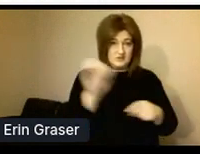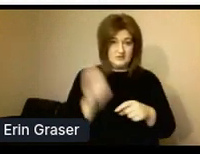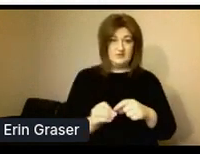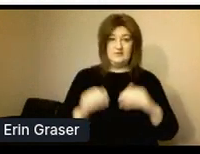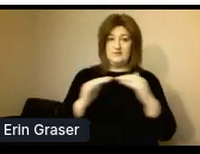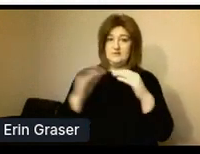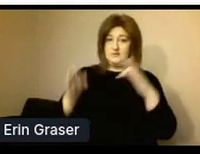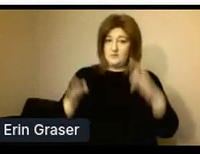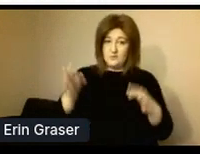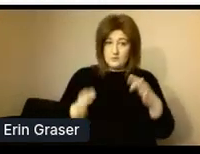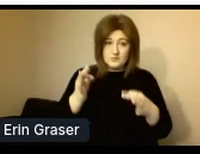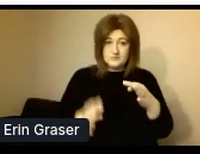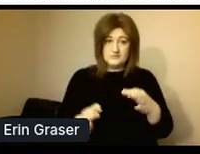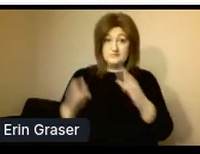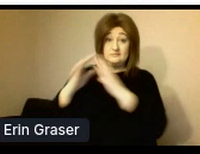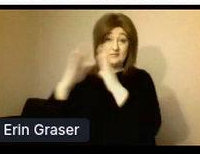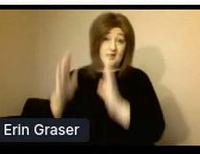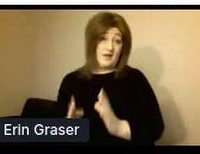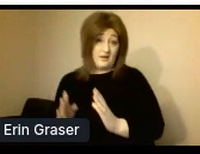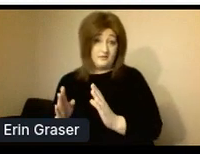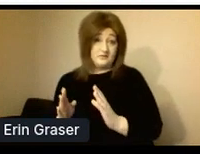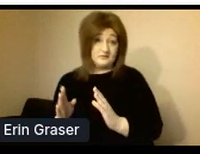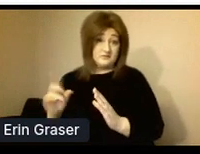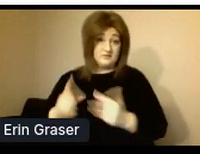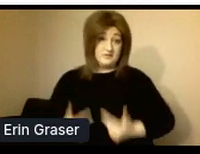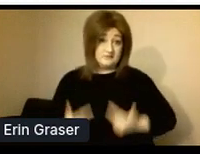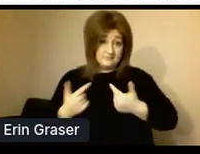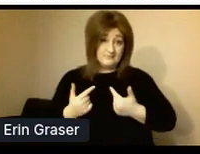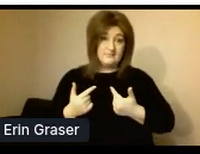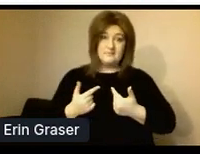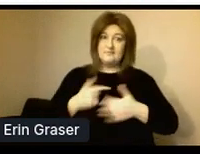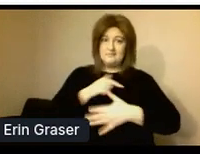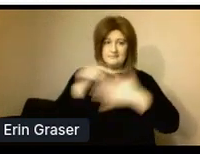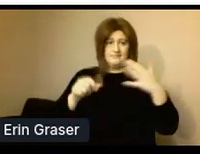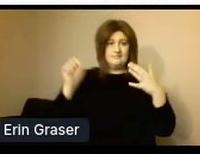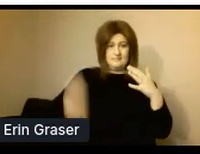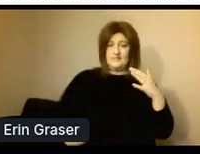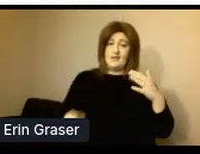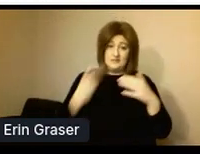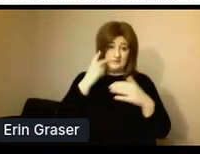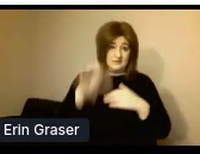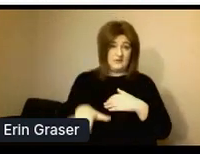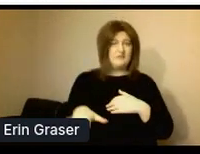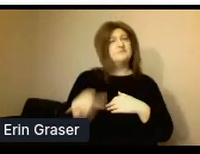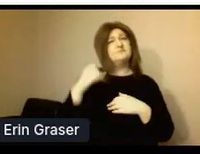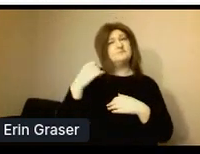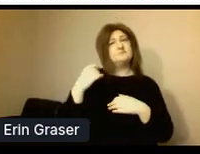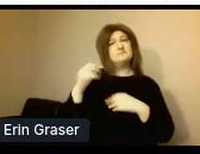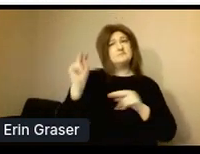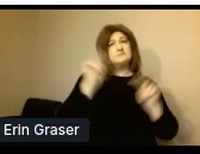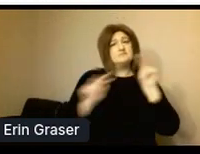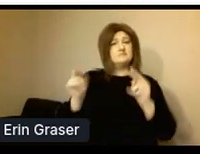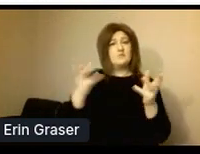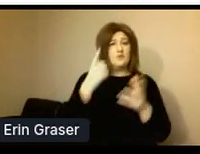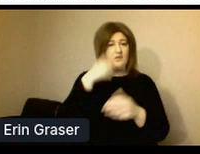We see it in housing. What does this look like? All of those examples that I gave you,